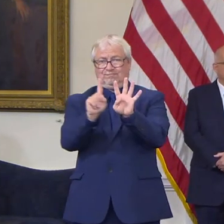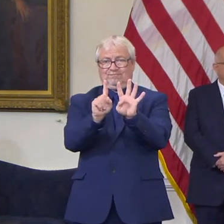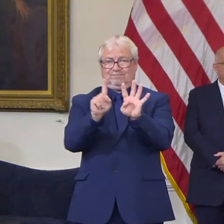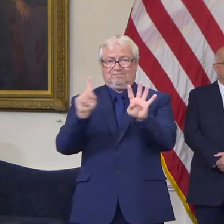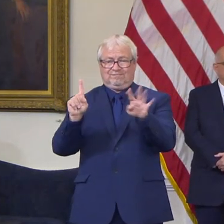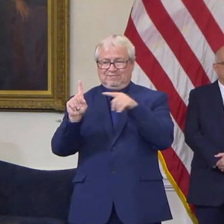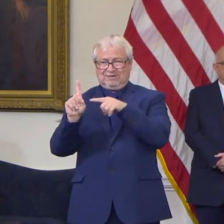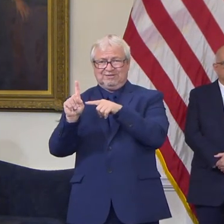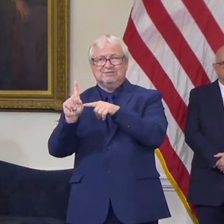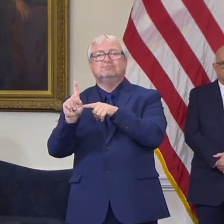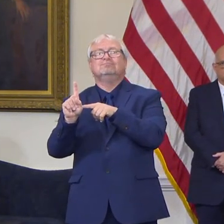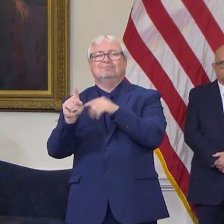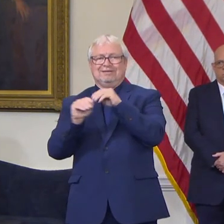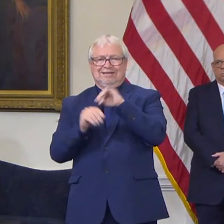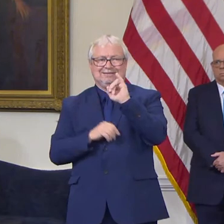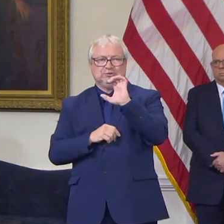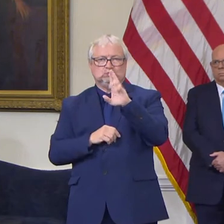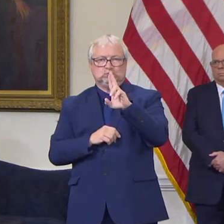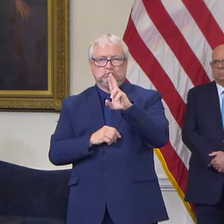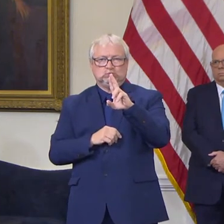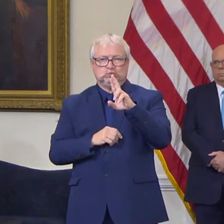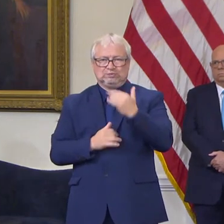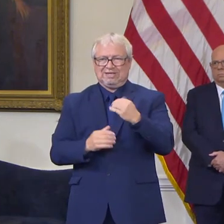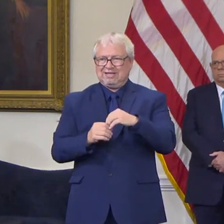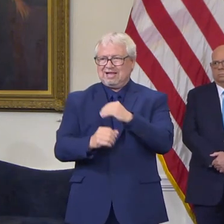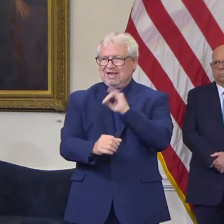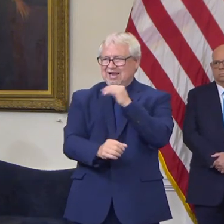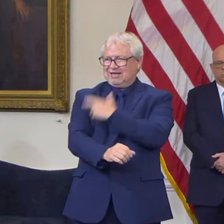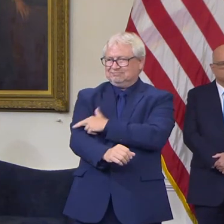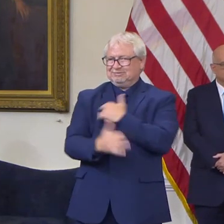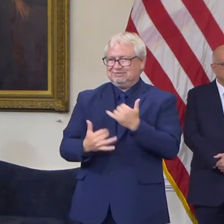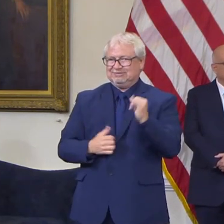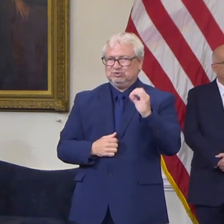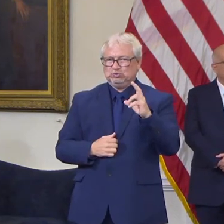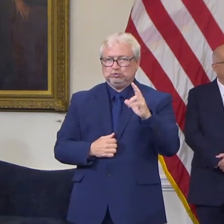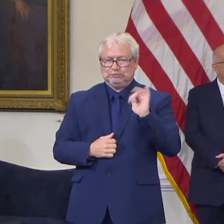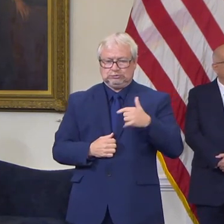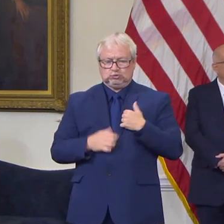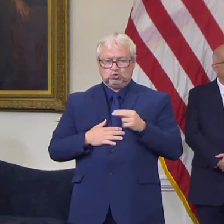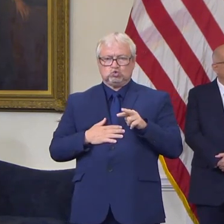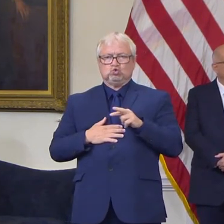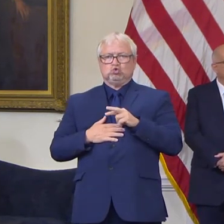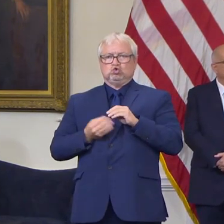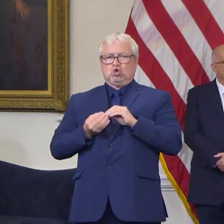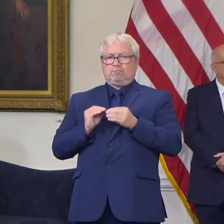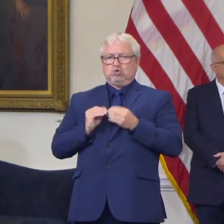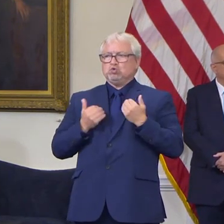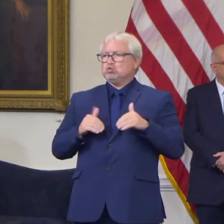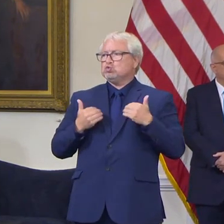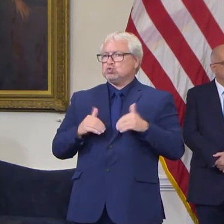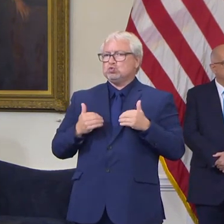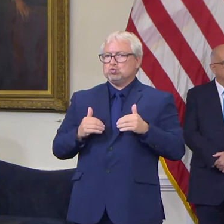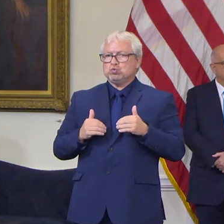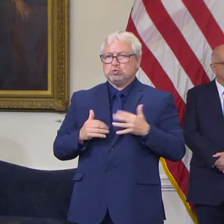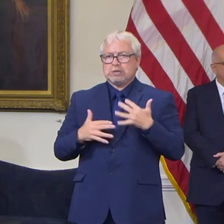In fact, one out of every four COVID patients in a hospital is in intensive care. Some metrics are reassuring.